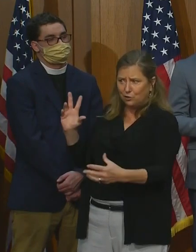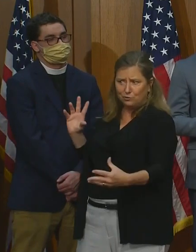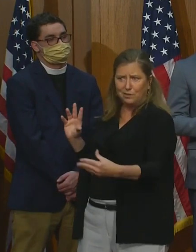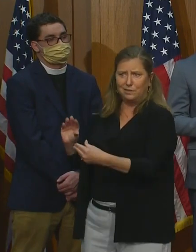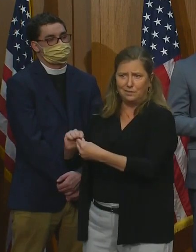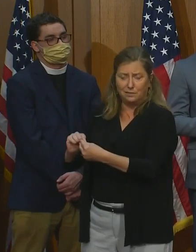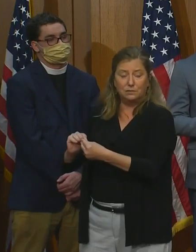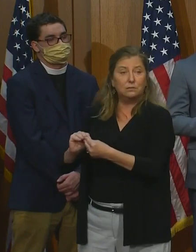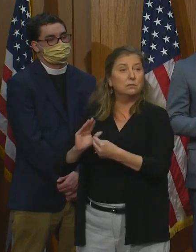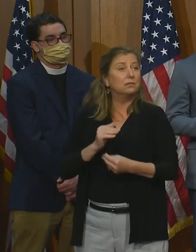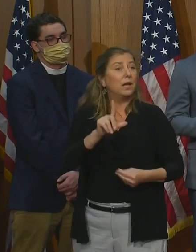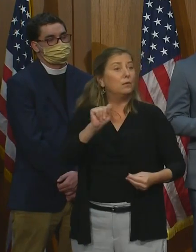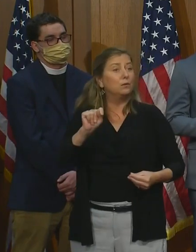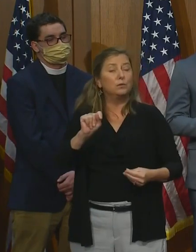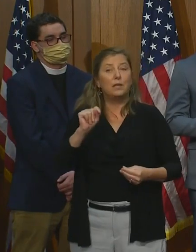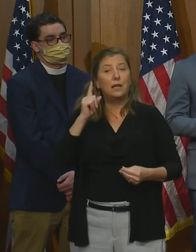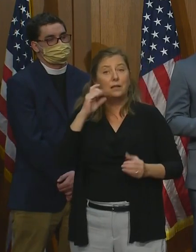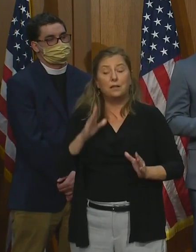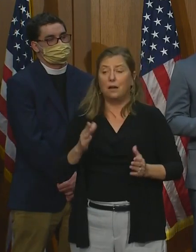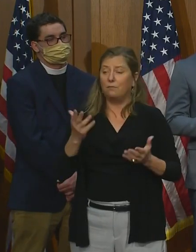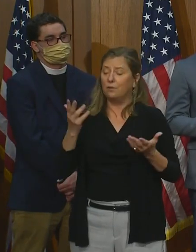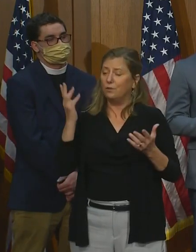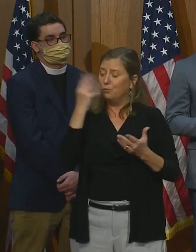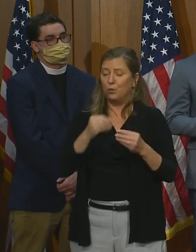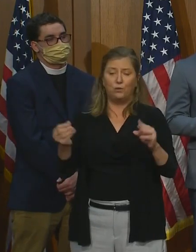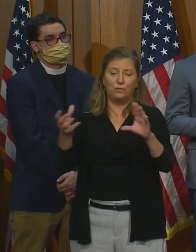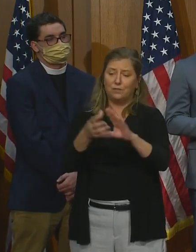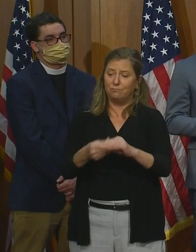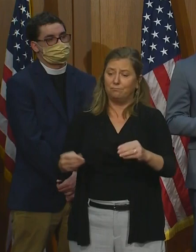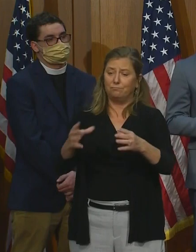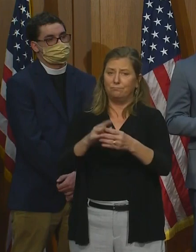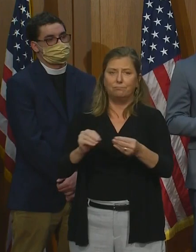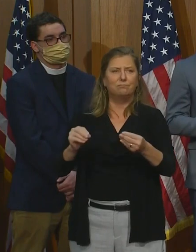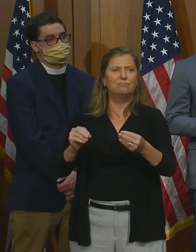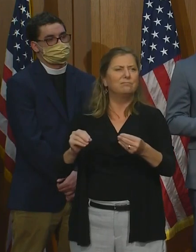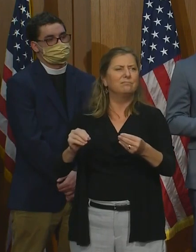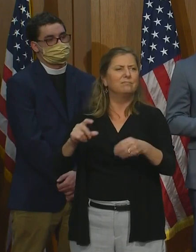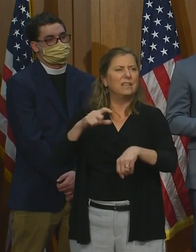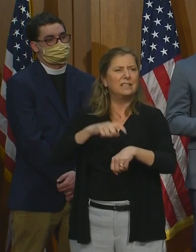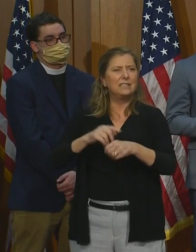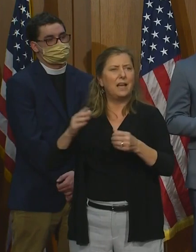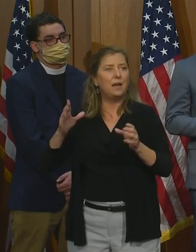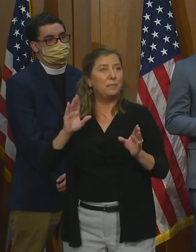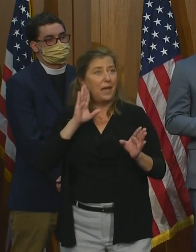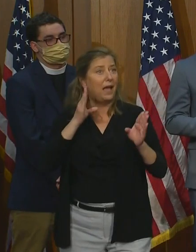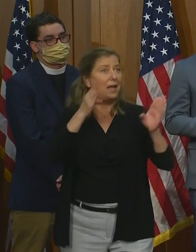WE ENCOURAGE NOT ONLY OF FROM FOR J. BUT A- THE- GREAT. OF